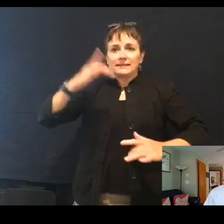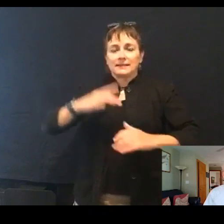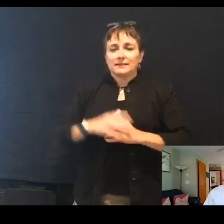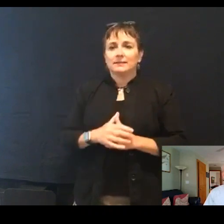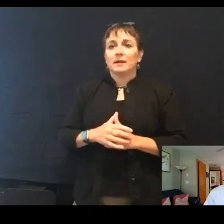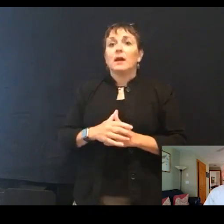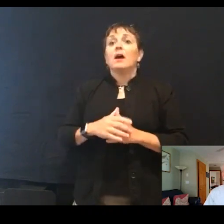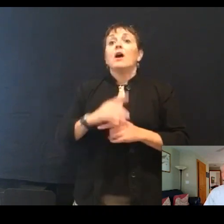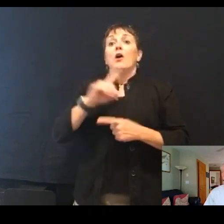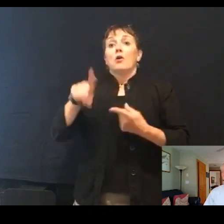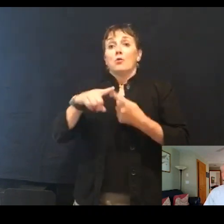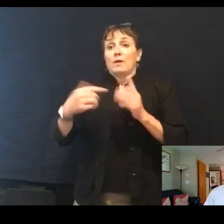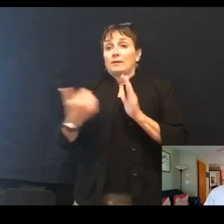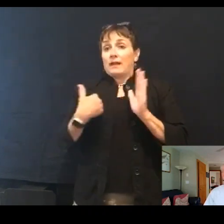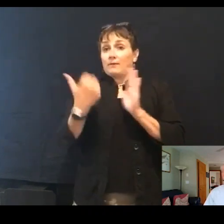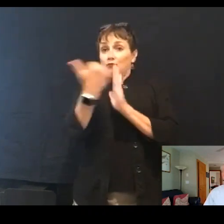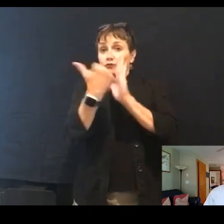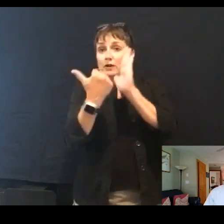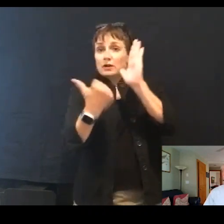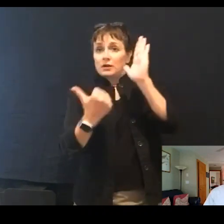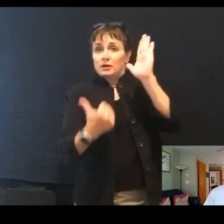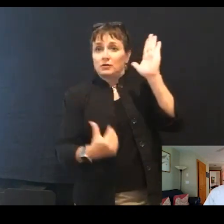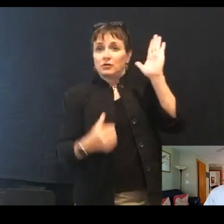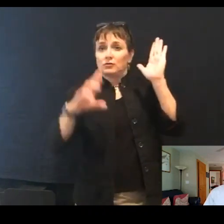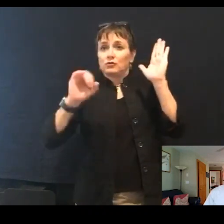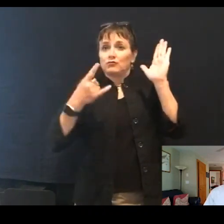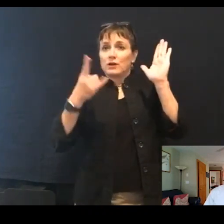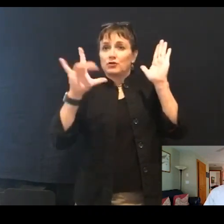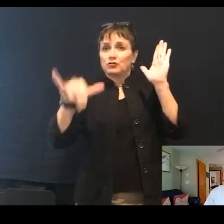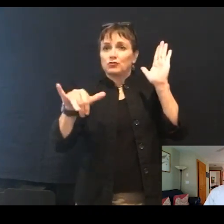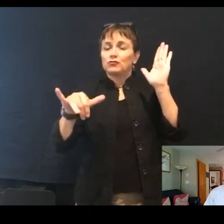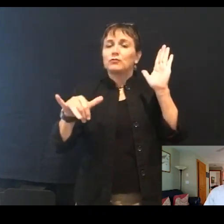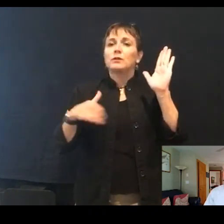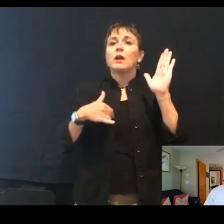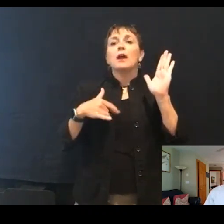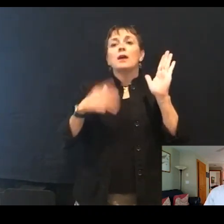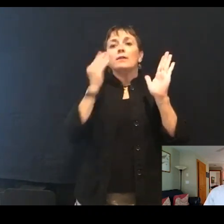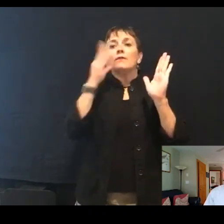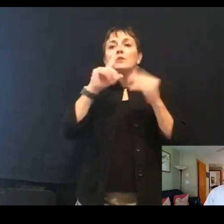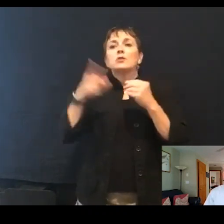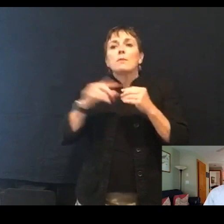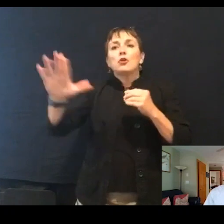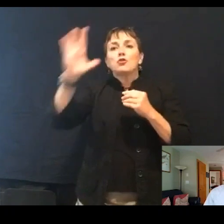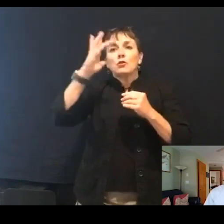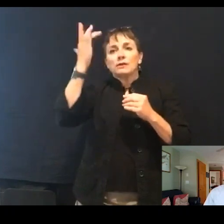And when shared in a registry, the genetic information about your disease becomes very powerful.